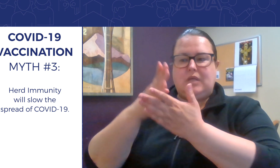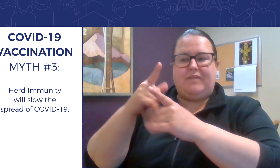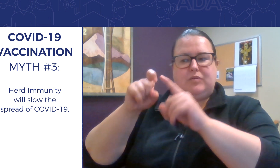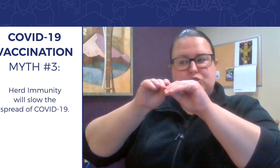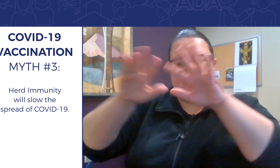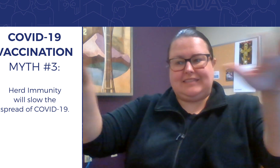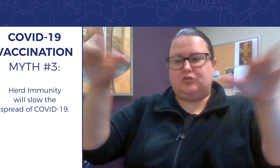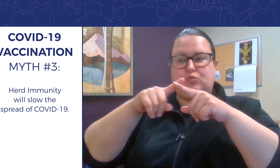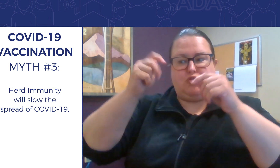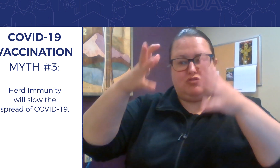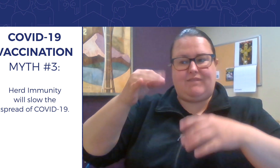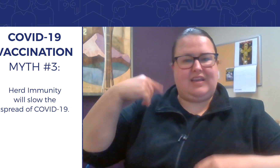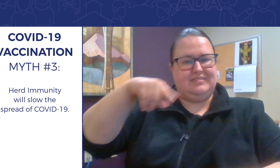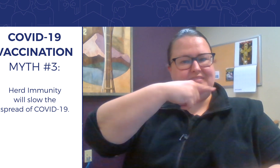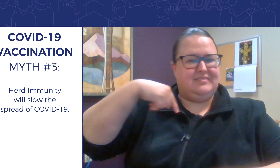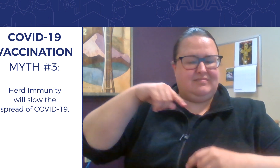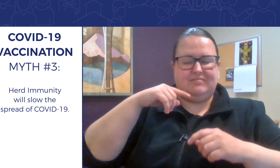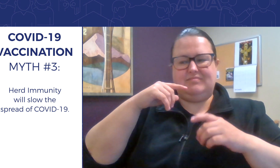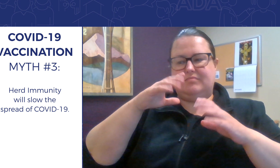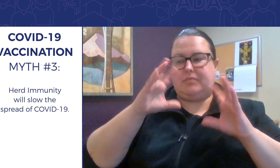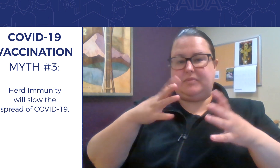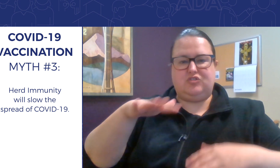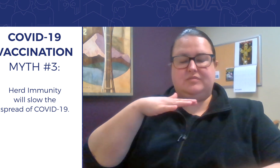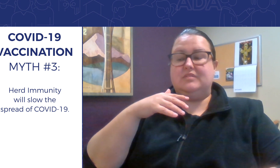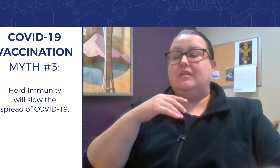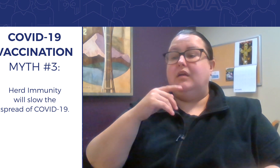which will help it not spread to the rest of the population.